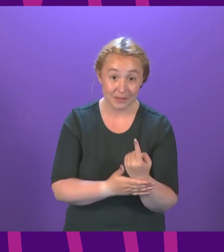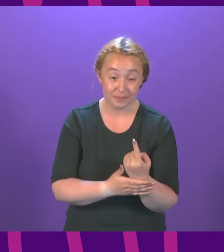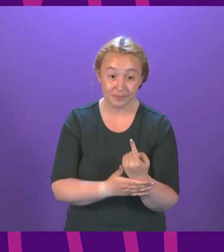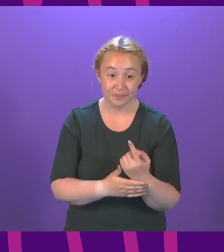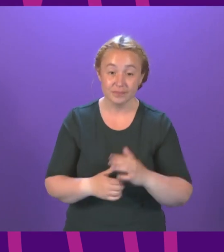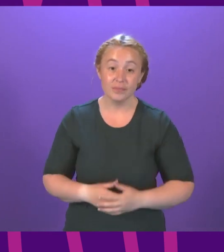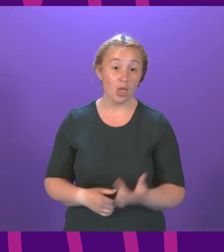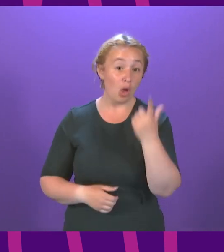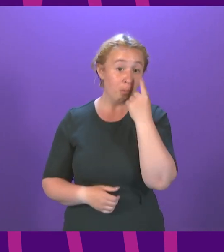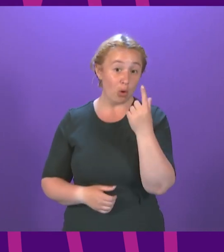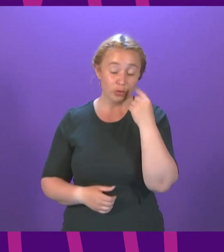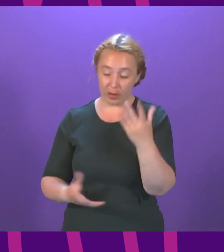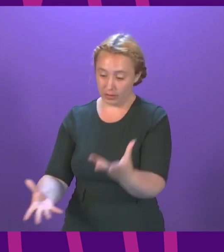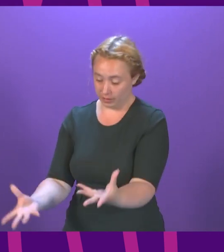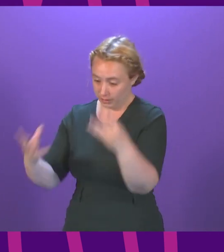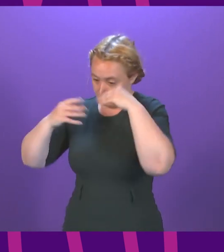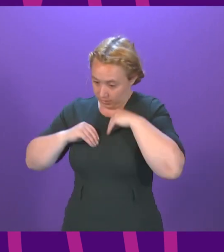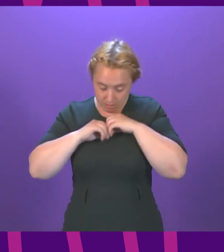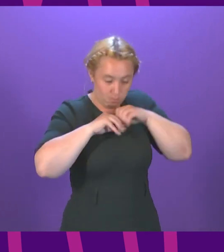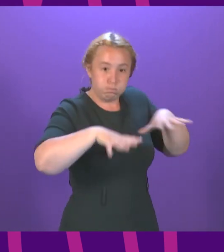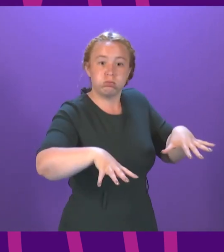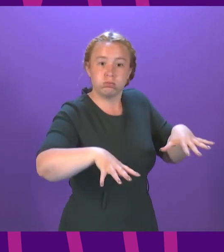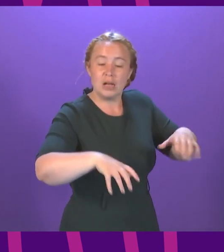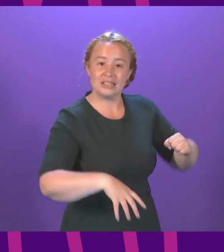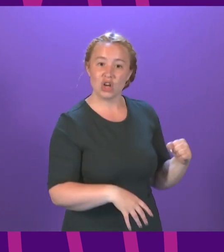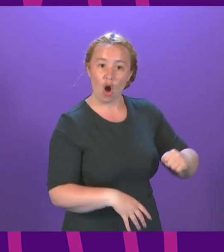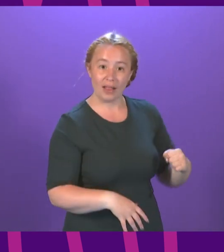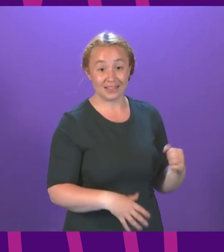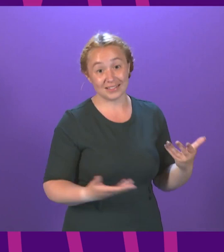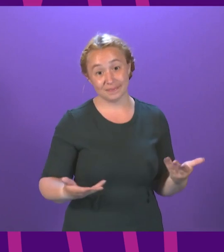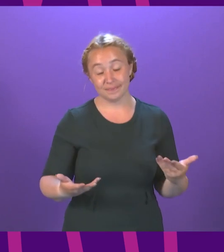inadvertently and unwittingly bring back with them.